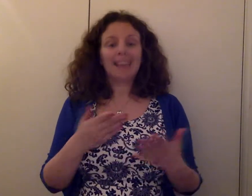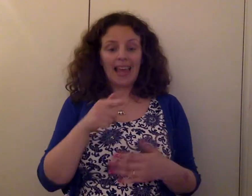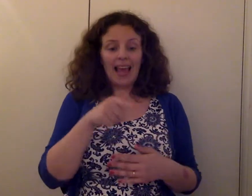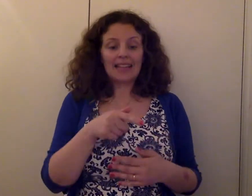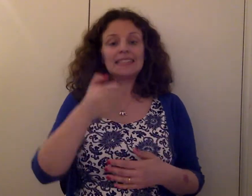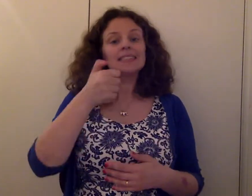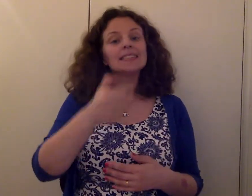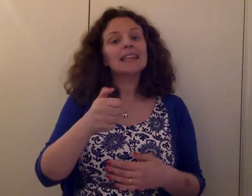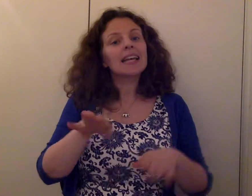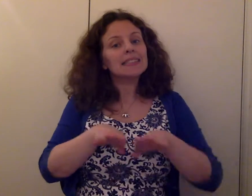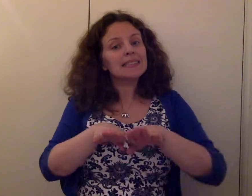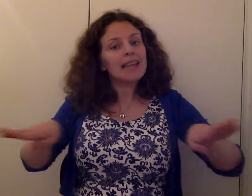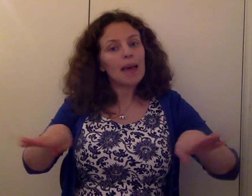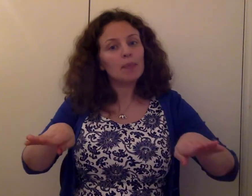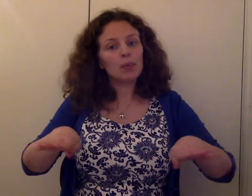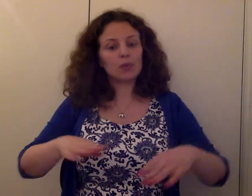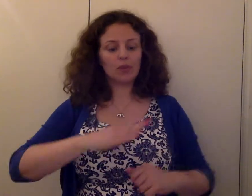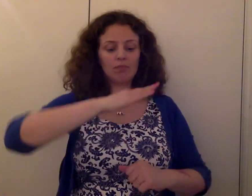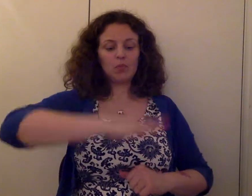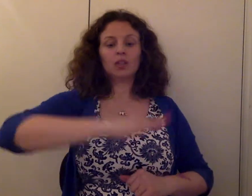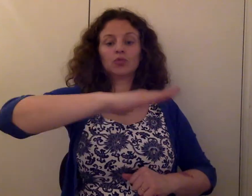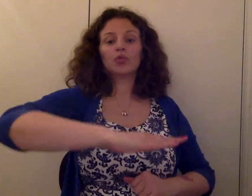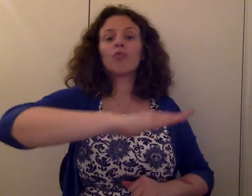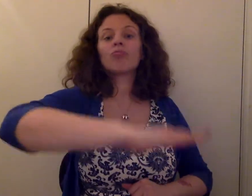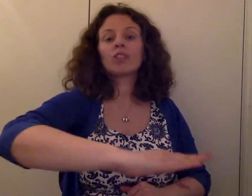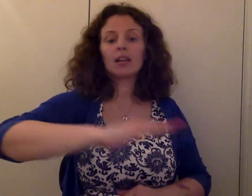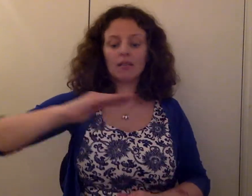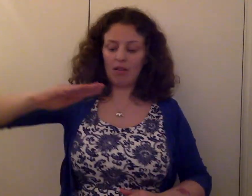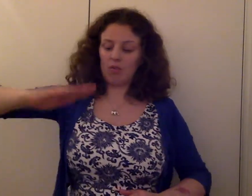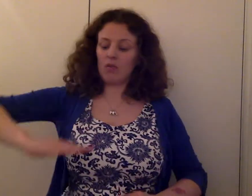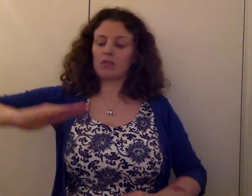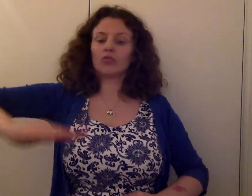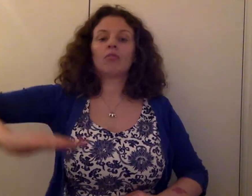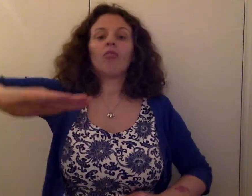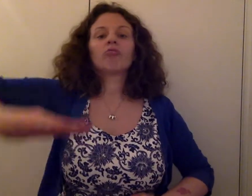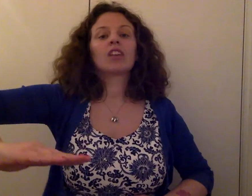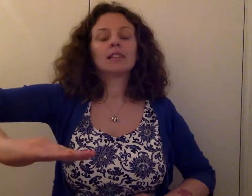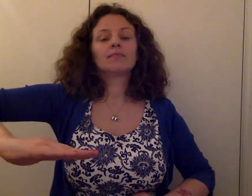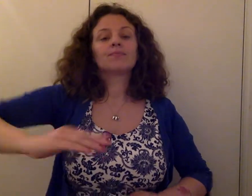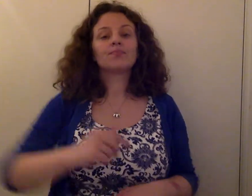Six tables